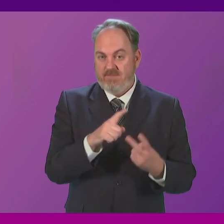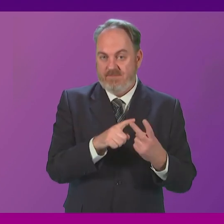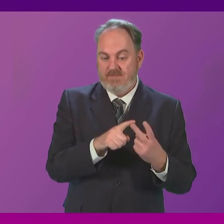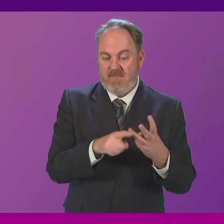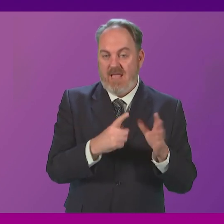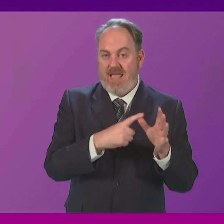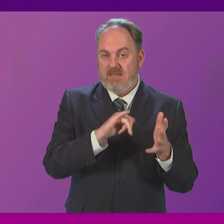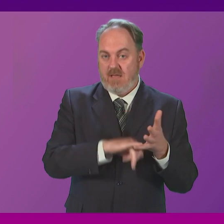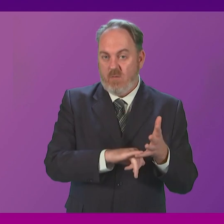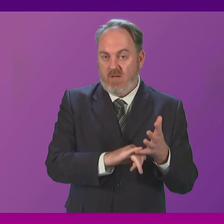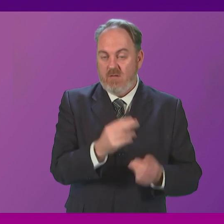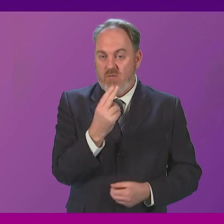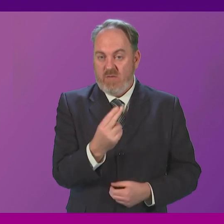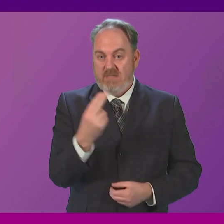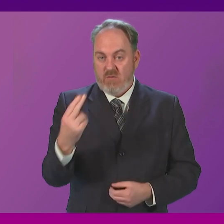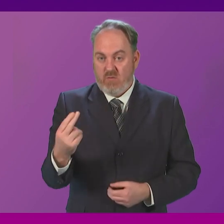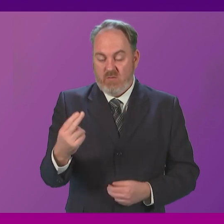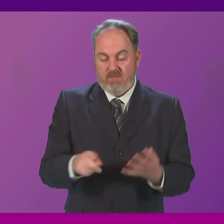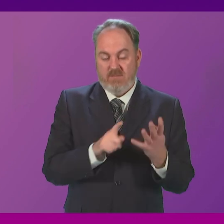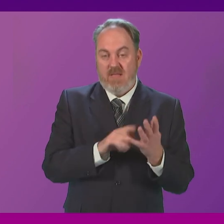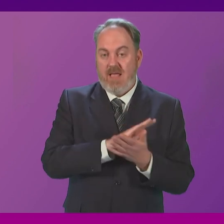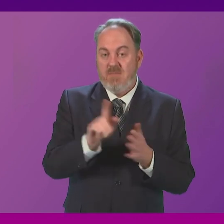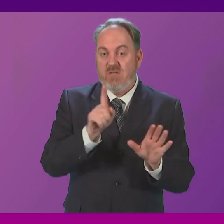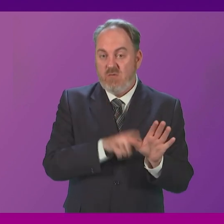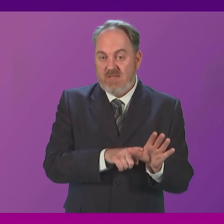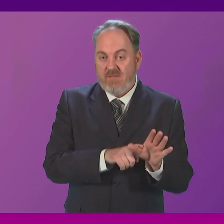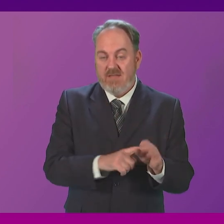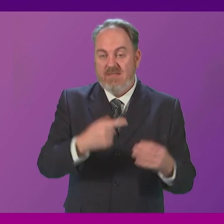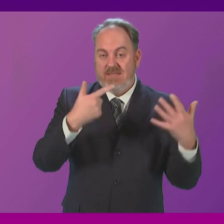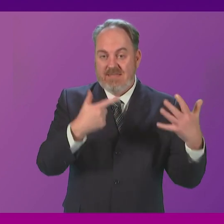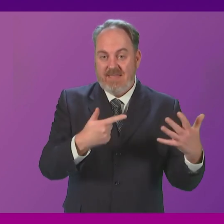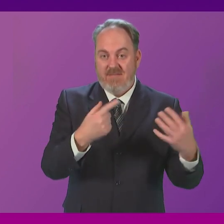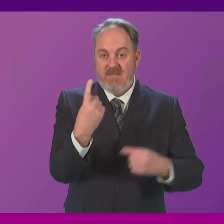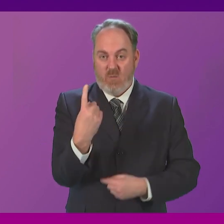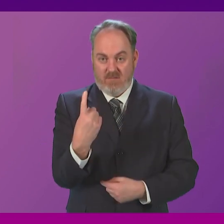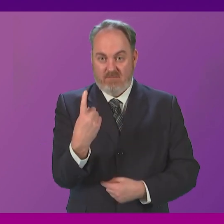Anas Sarwar 22, Humza Yousaf 71.